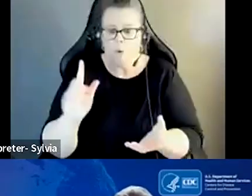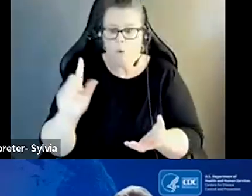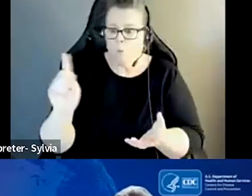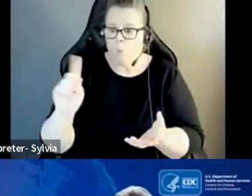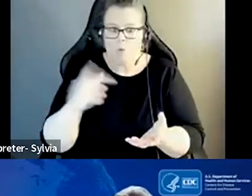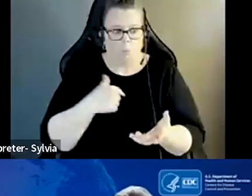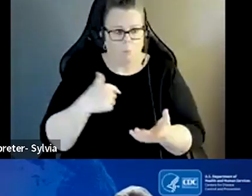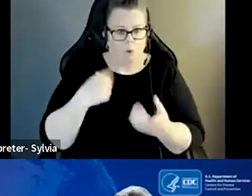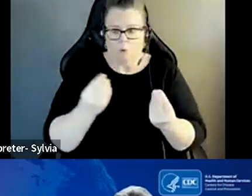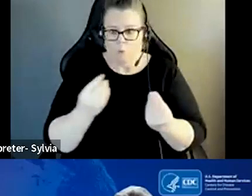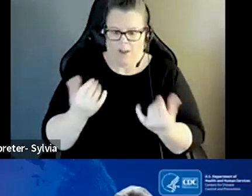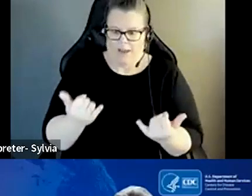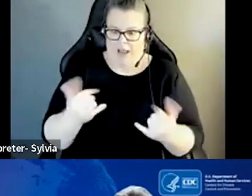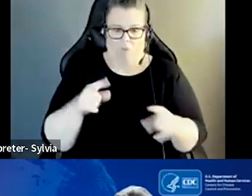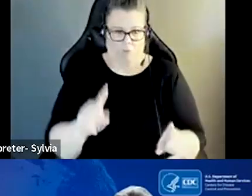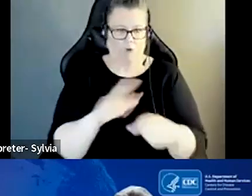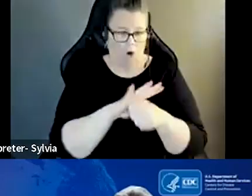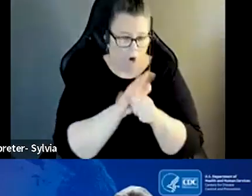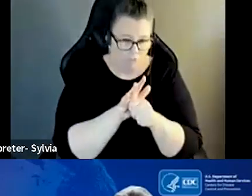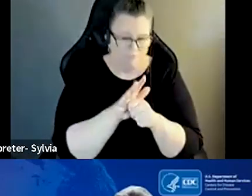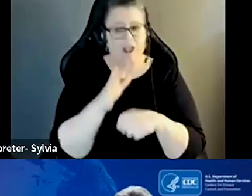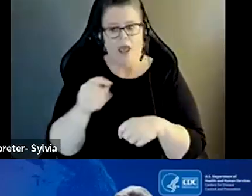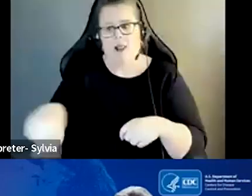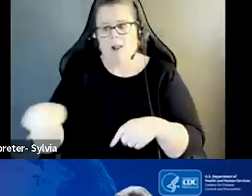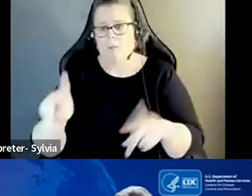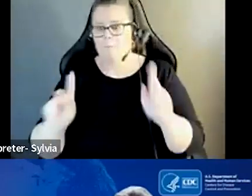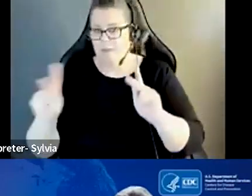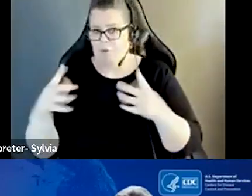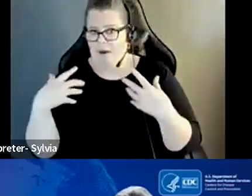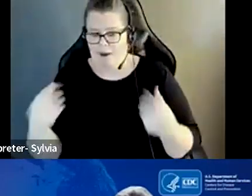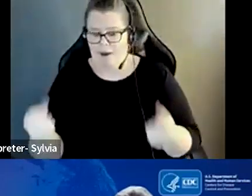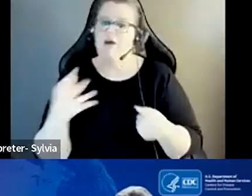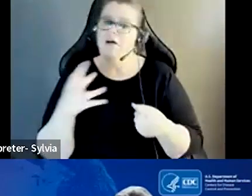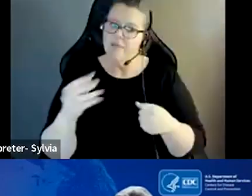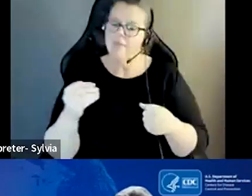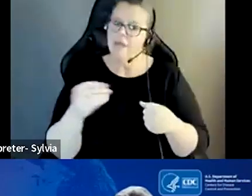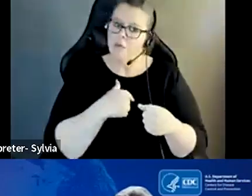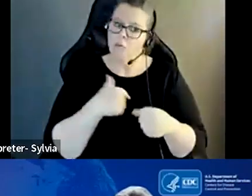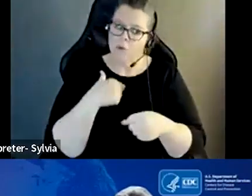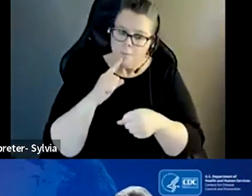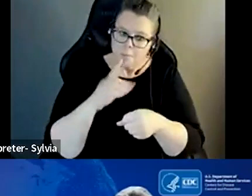and to emphasize our agency-wide commitment to health equity and workplace and workforce diversity and inclusion.